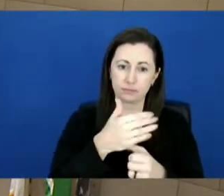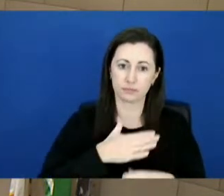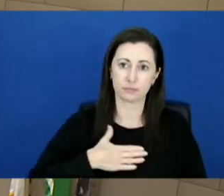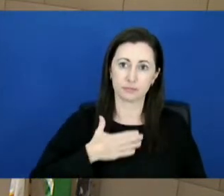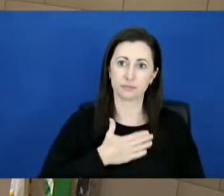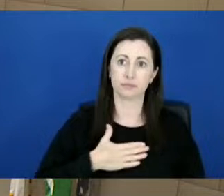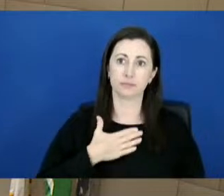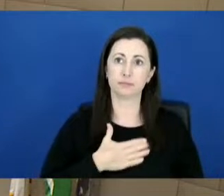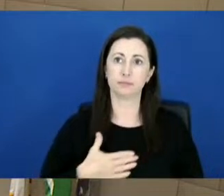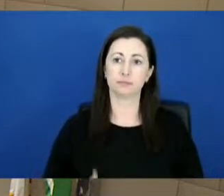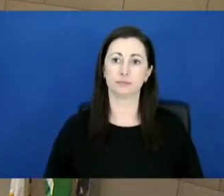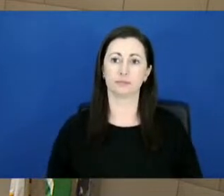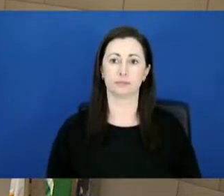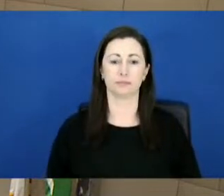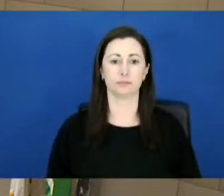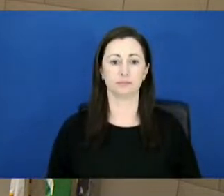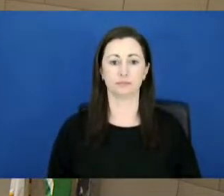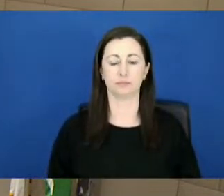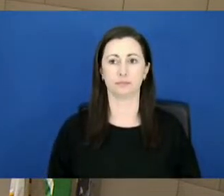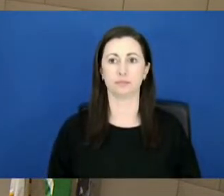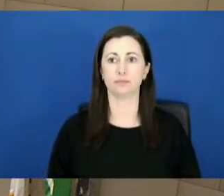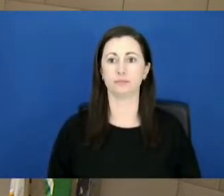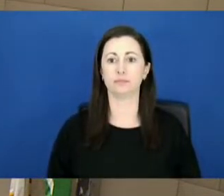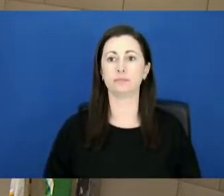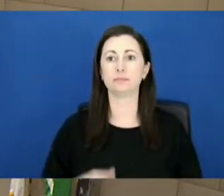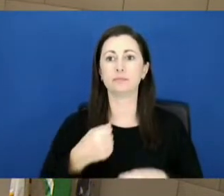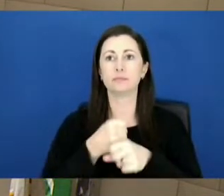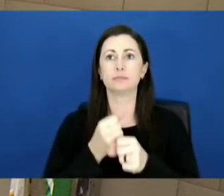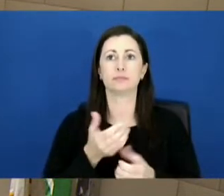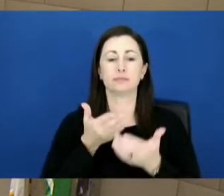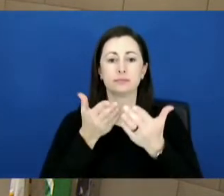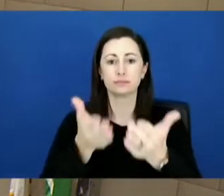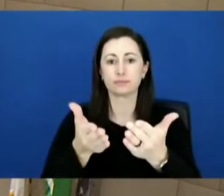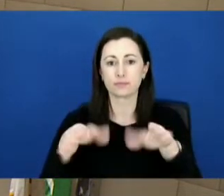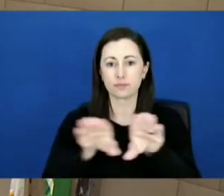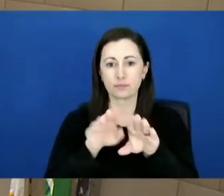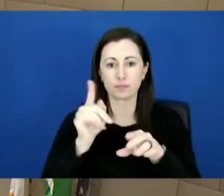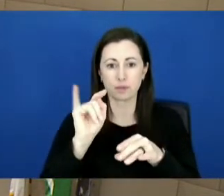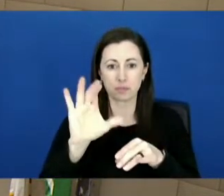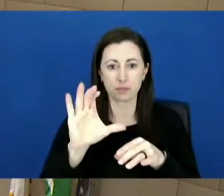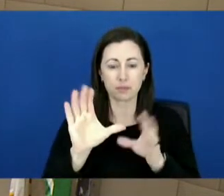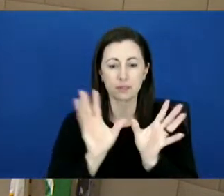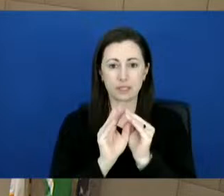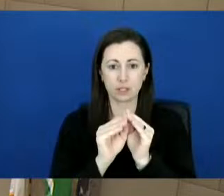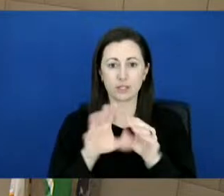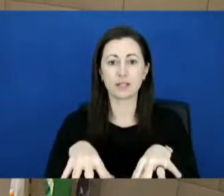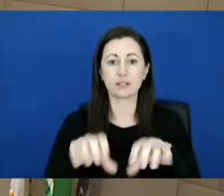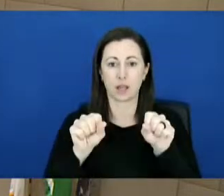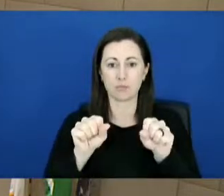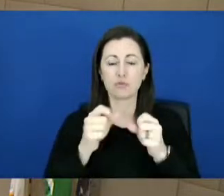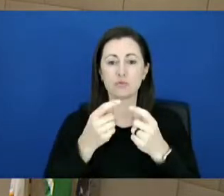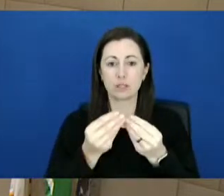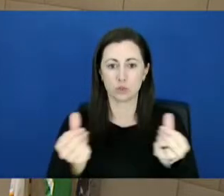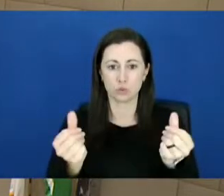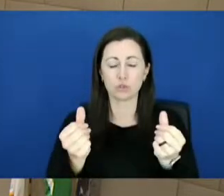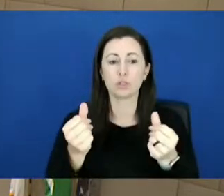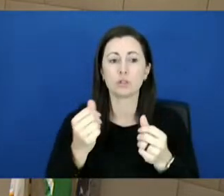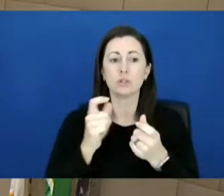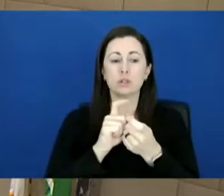GOT TO MAKE THE MOTION. YES.